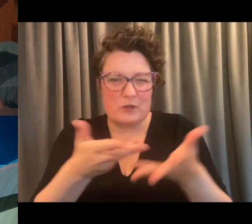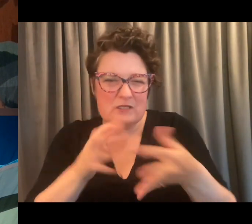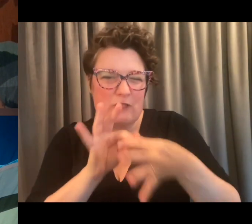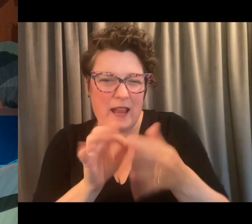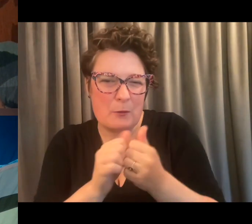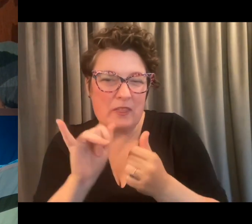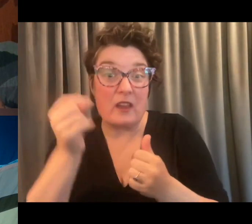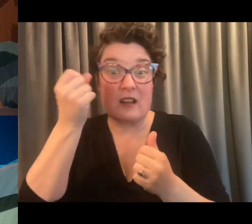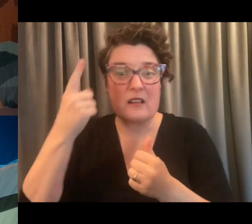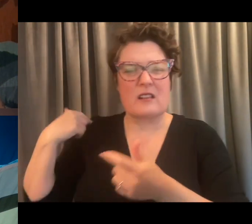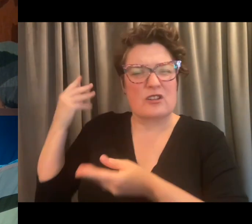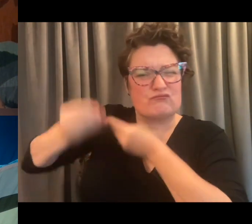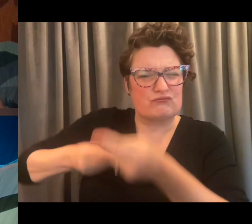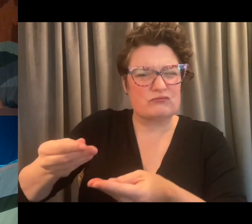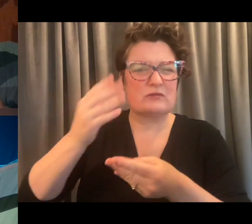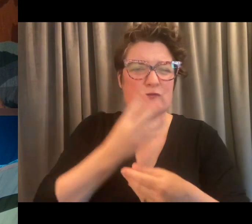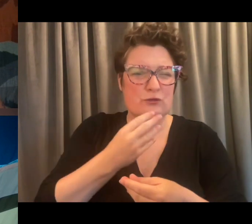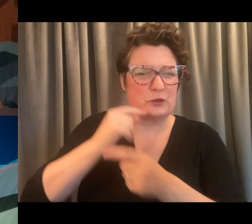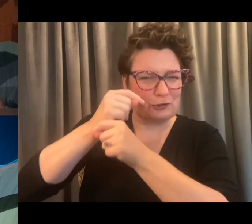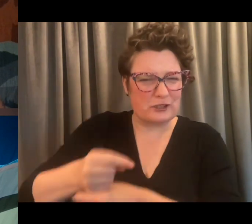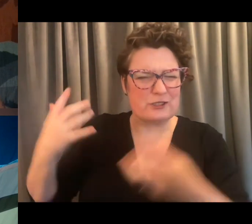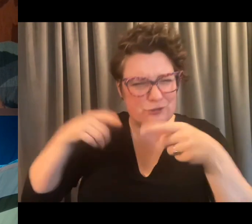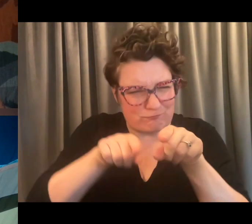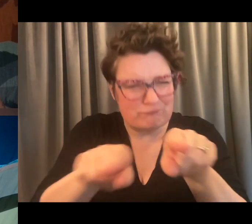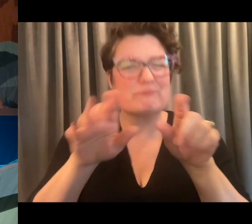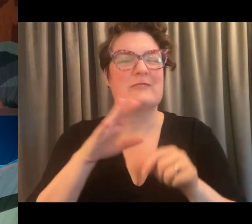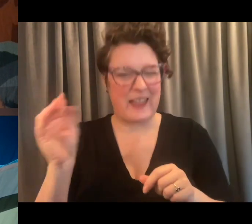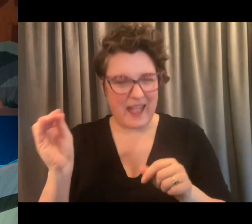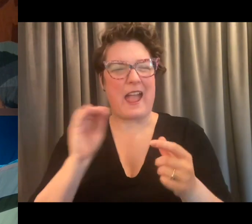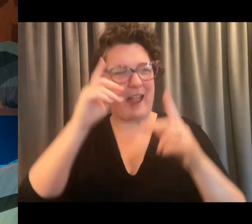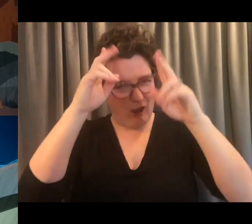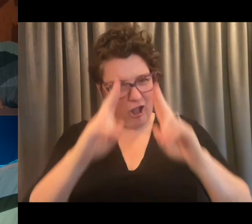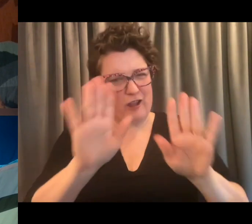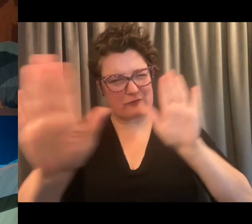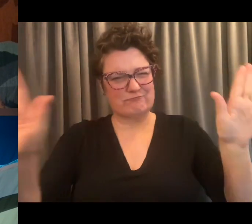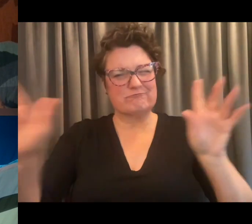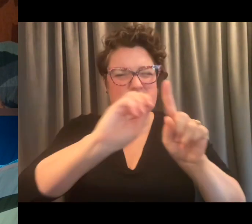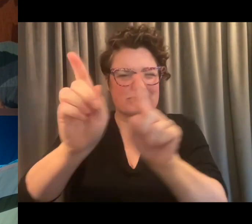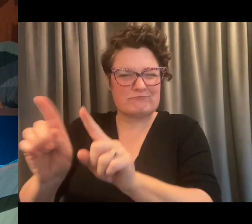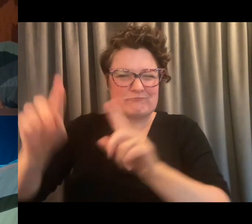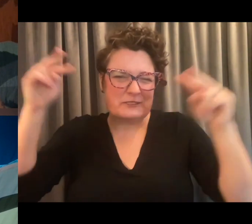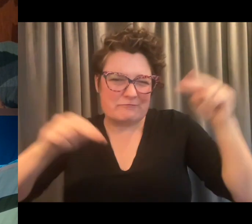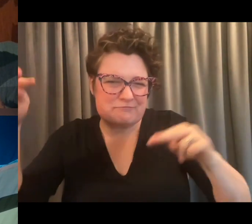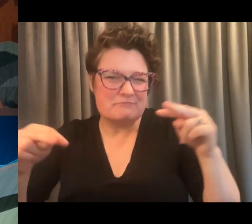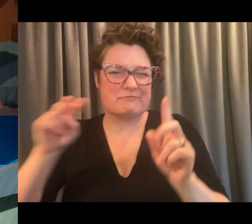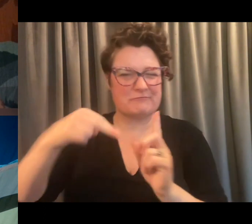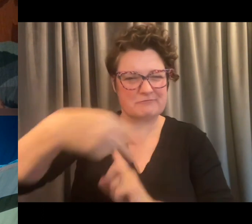ancestral Jewish traditions and honoring the diverse voices and experiences of the diaspora, past, present, and future.